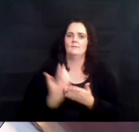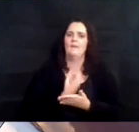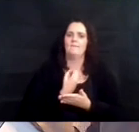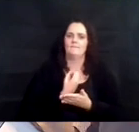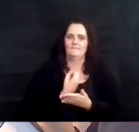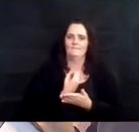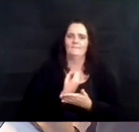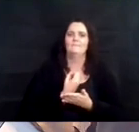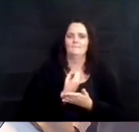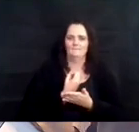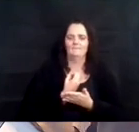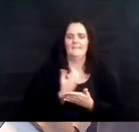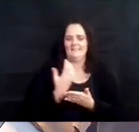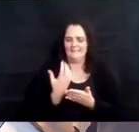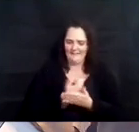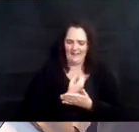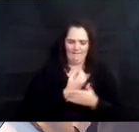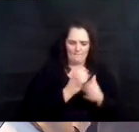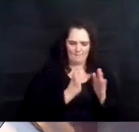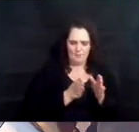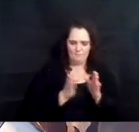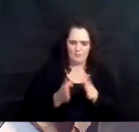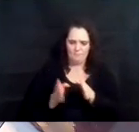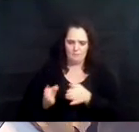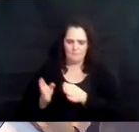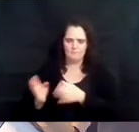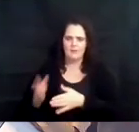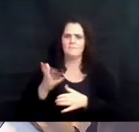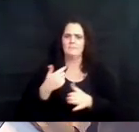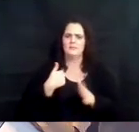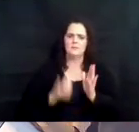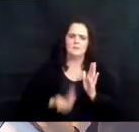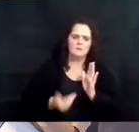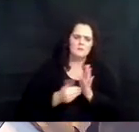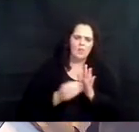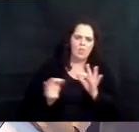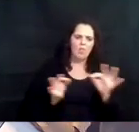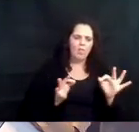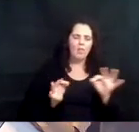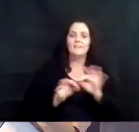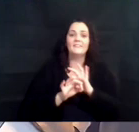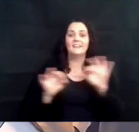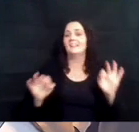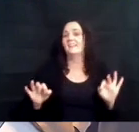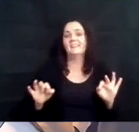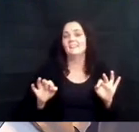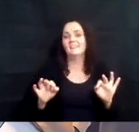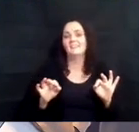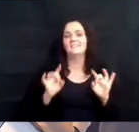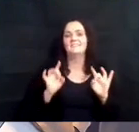through for us so you don't have to do any other type of rendering or anything like that for those of you who've used these types of programs before.